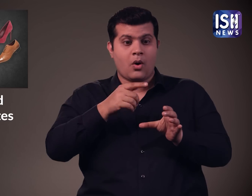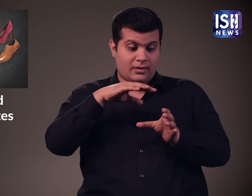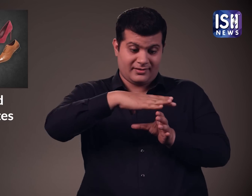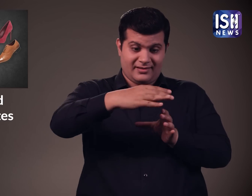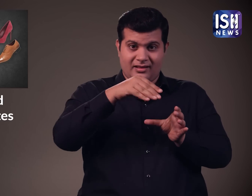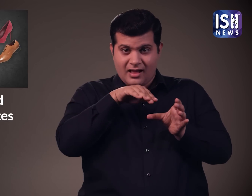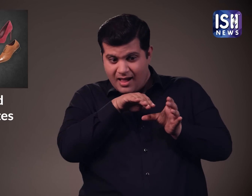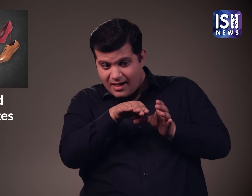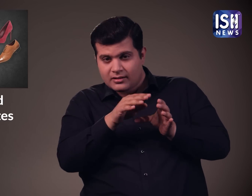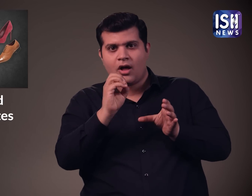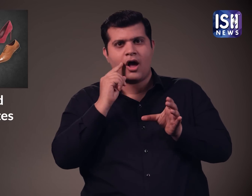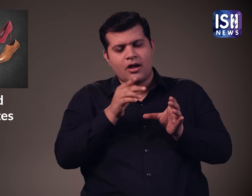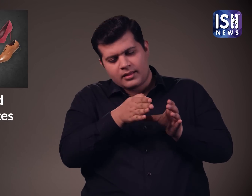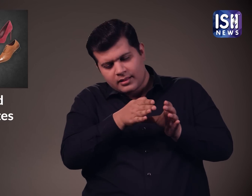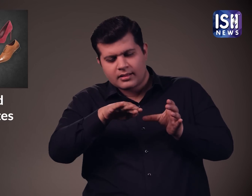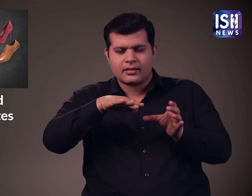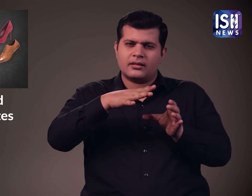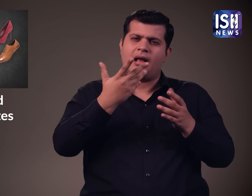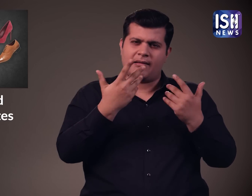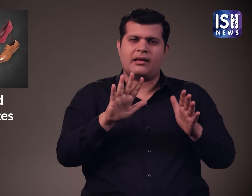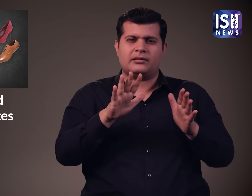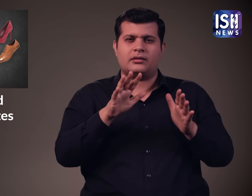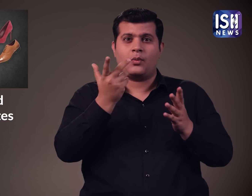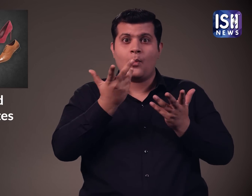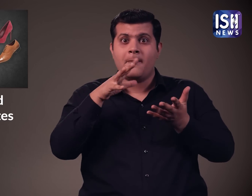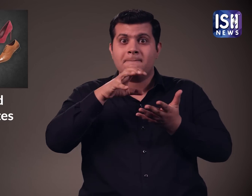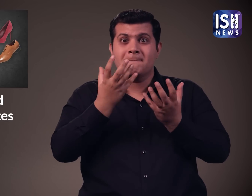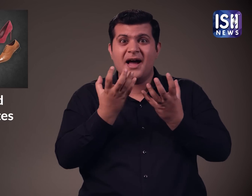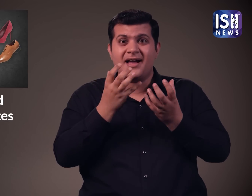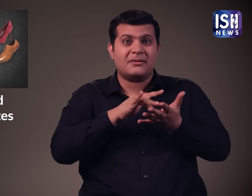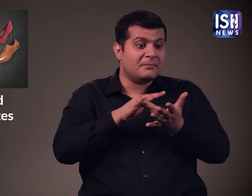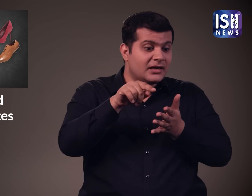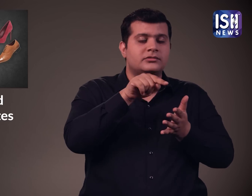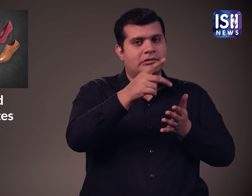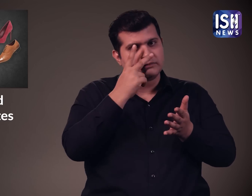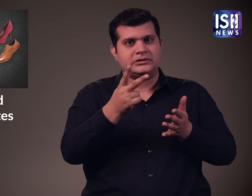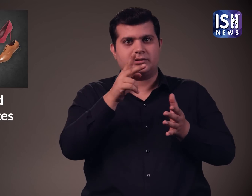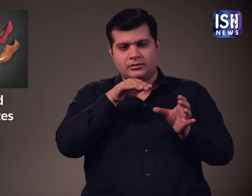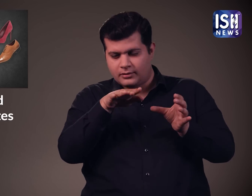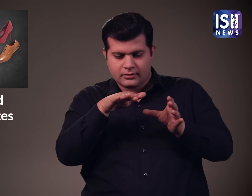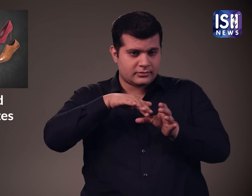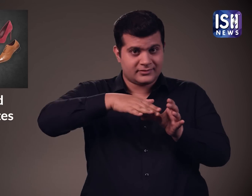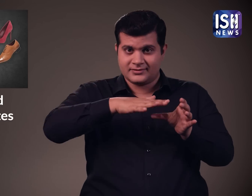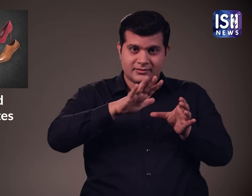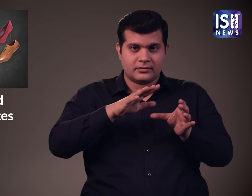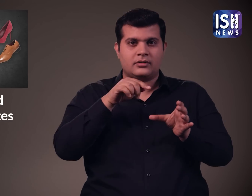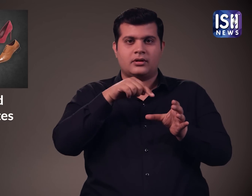You can even apply oil inside near the tip of the shoe. Apply oil on the part of the shoe which is hurting you.